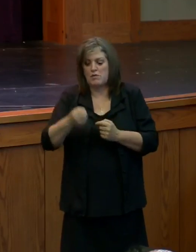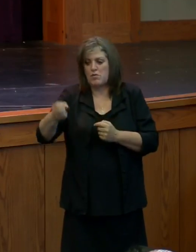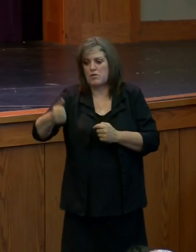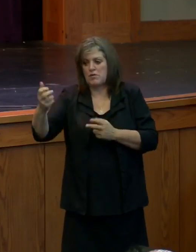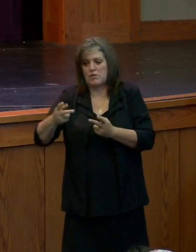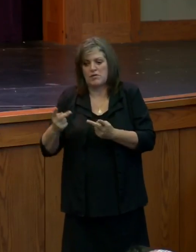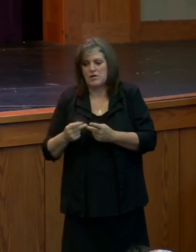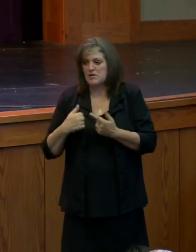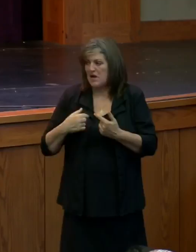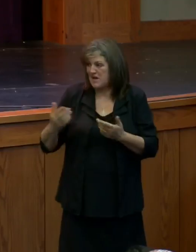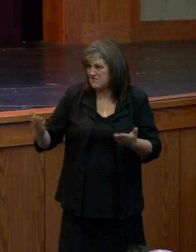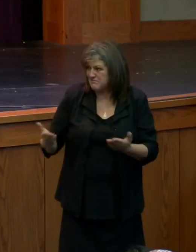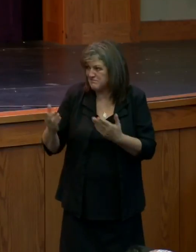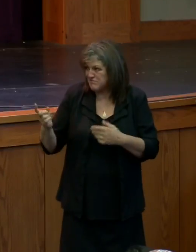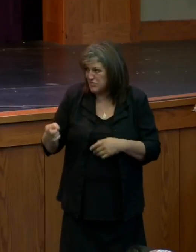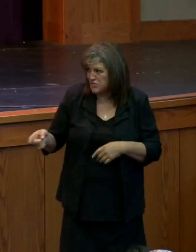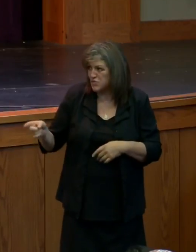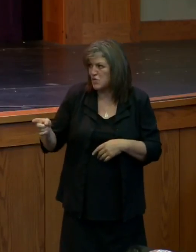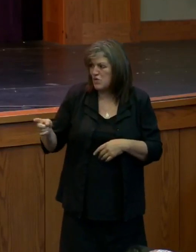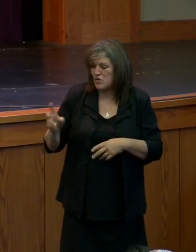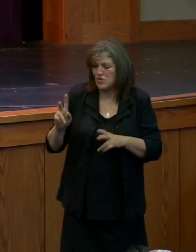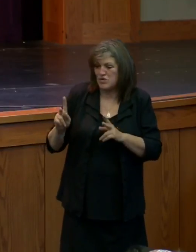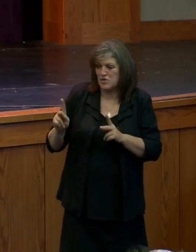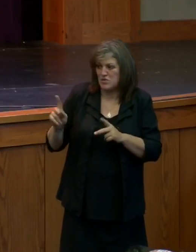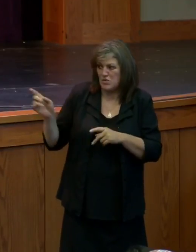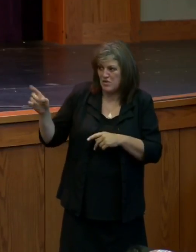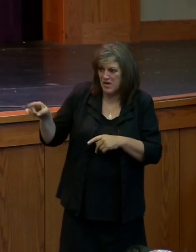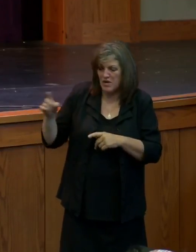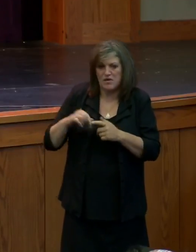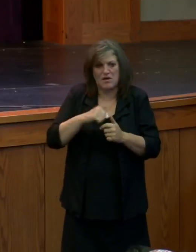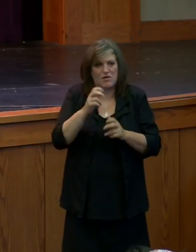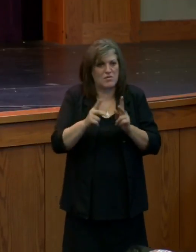SO I WOULD URGE THE PEOPLE ON THE DAIS AND OTHERS INVOLVED TO